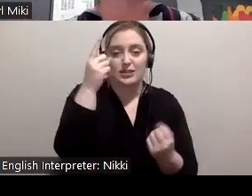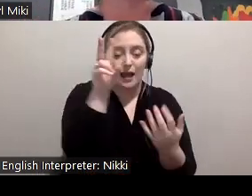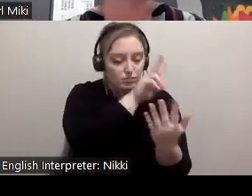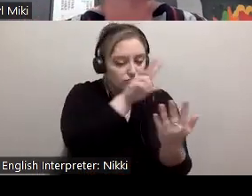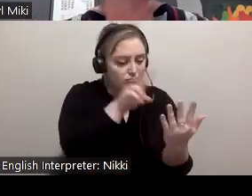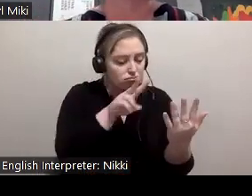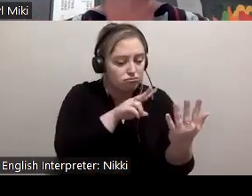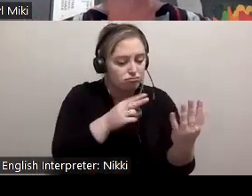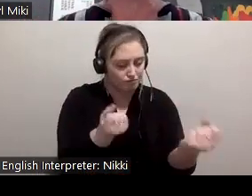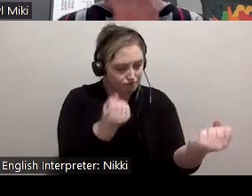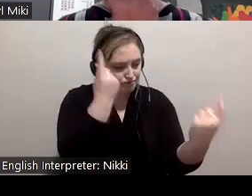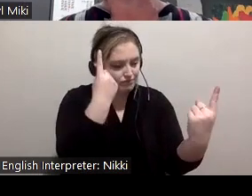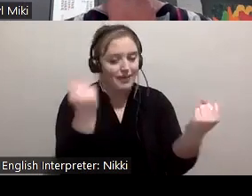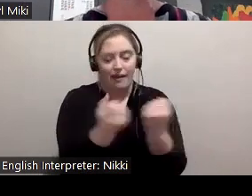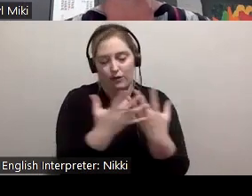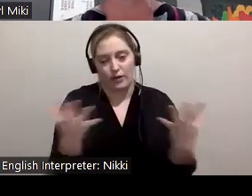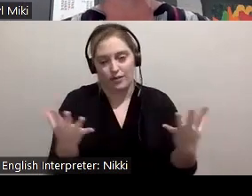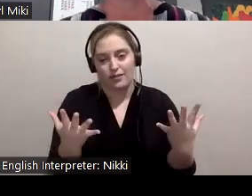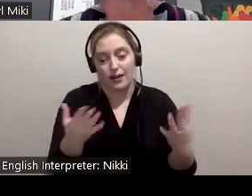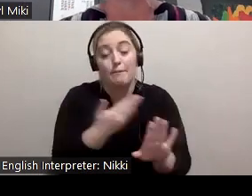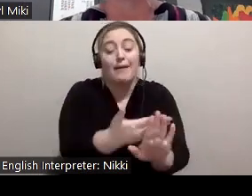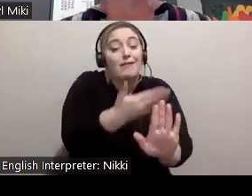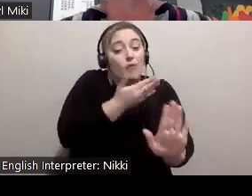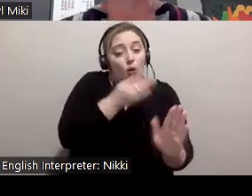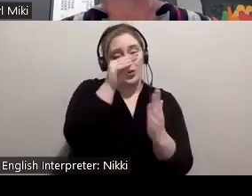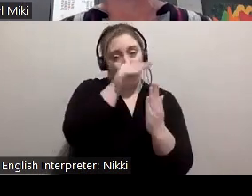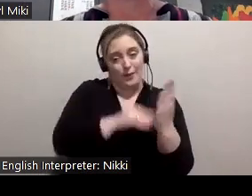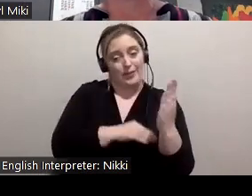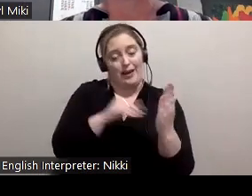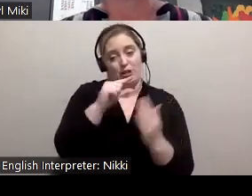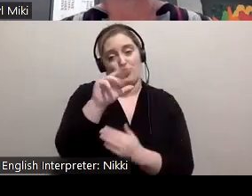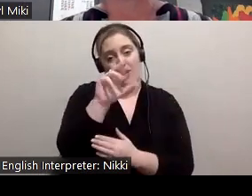For for any of our grants really. Uh so both of the